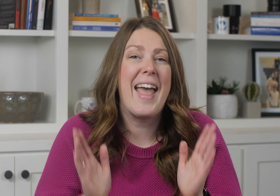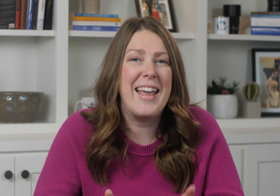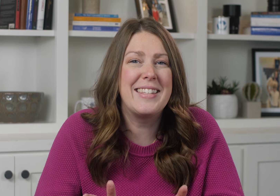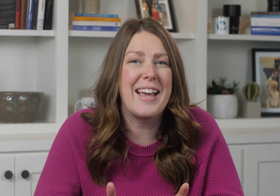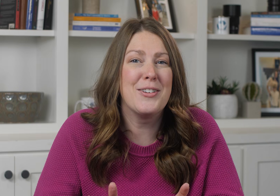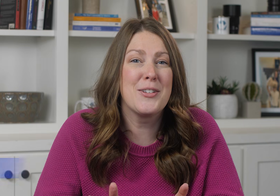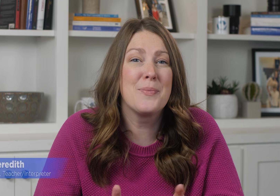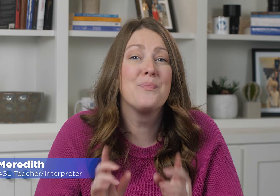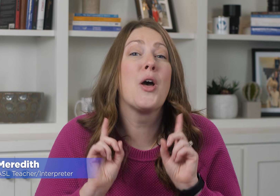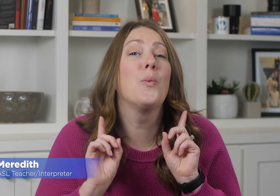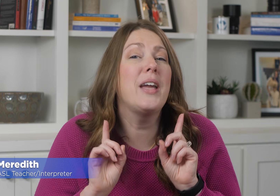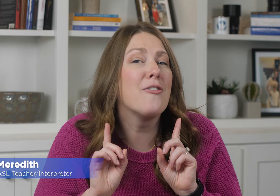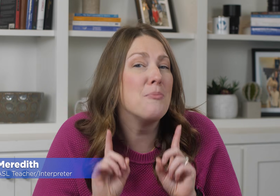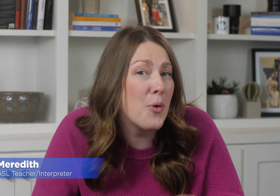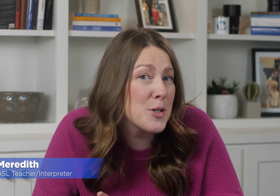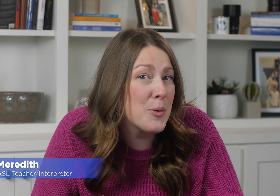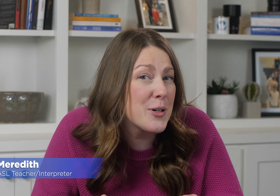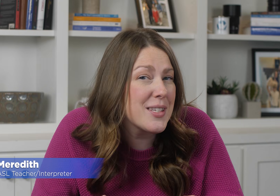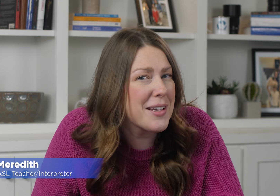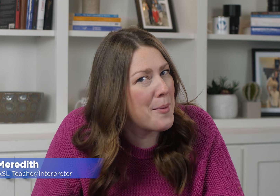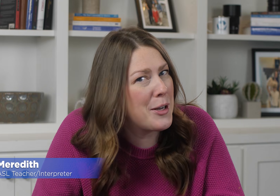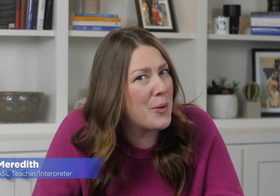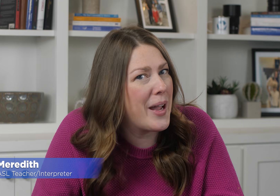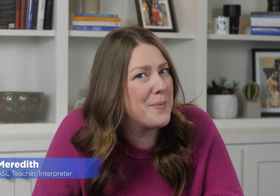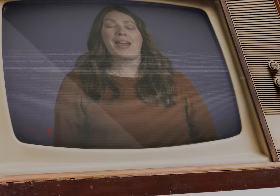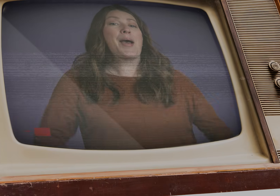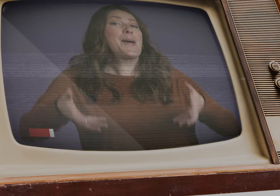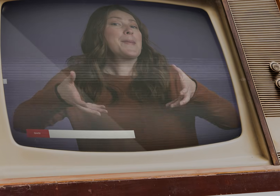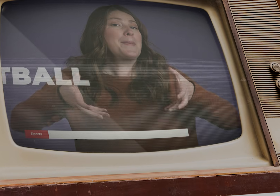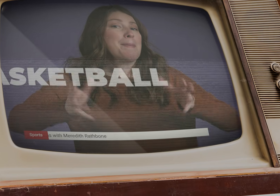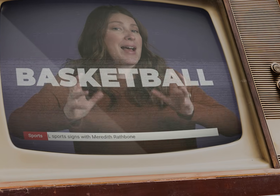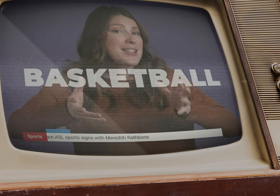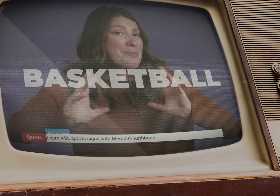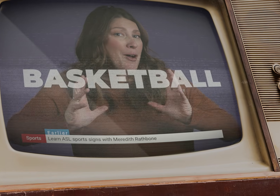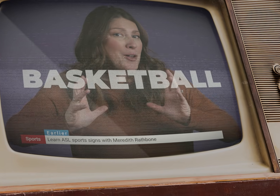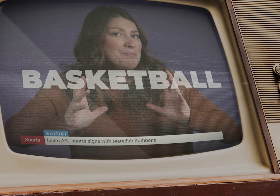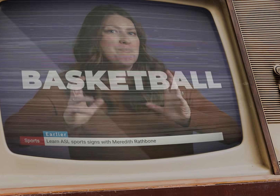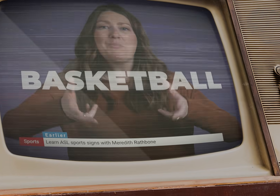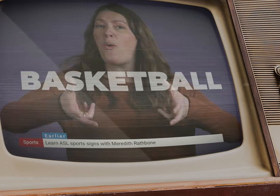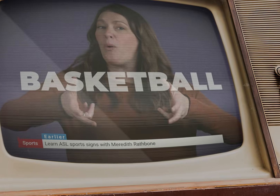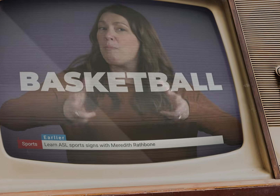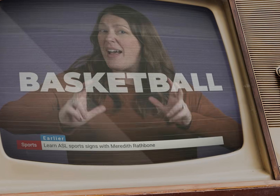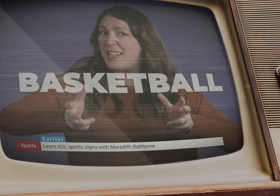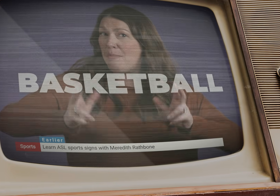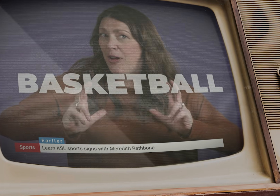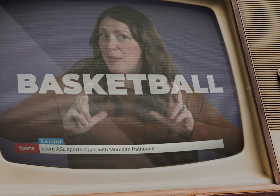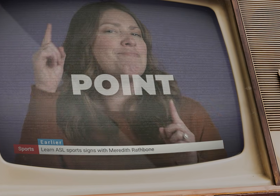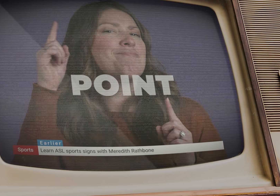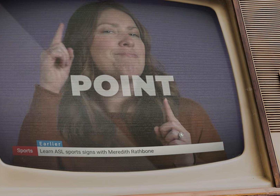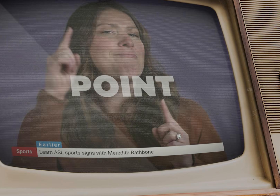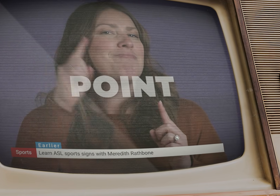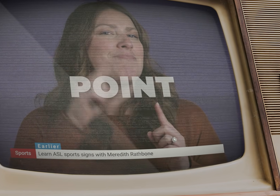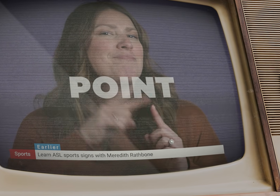Hey, signers, we have more sports coming your way. In this video, you will learn signs for sports that happen year